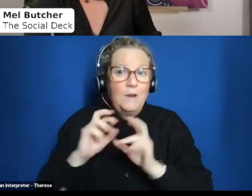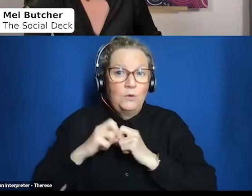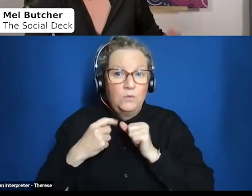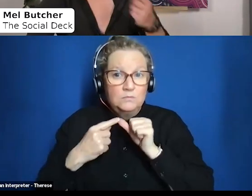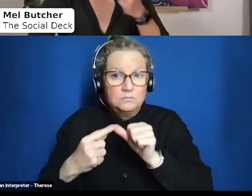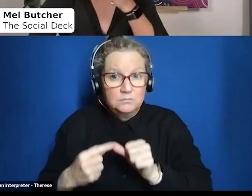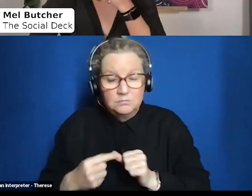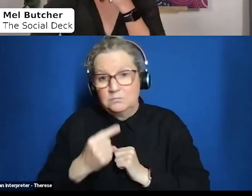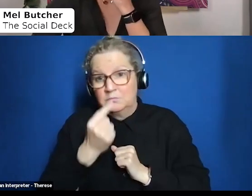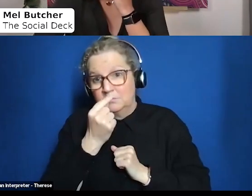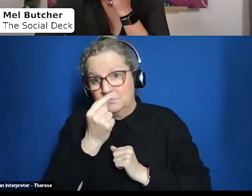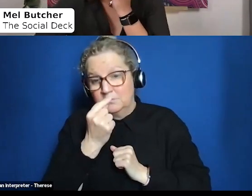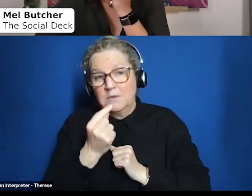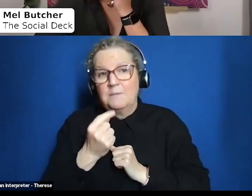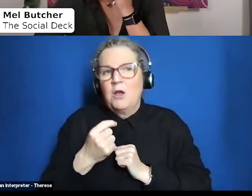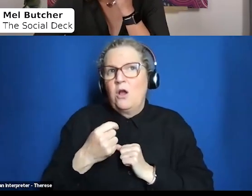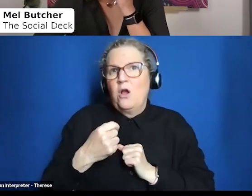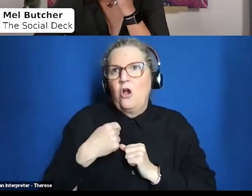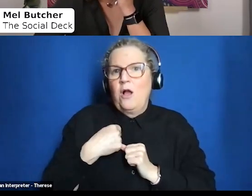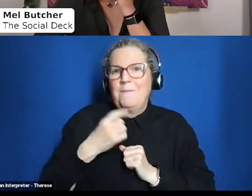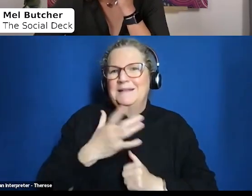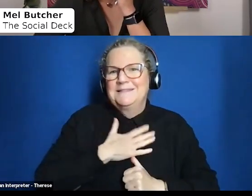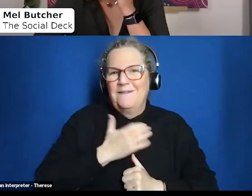But one of the things that I've always found really fantastic